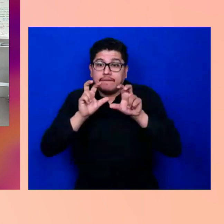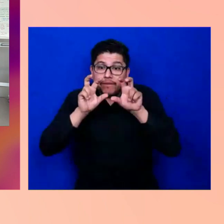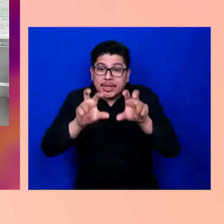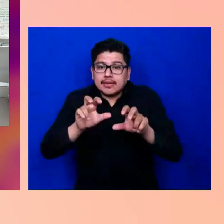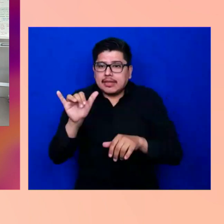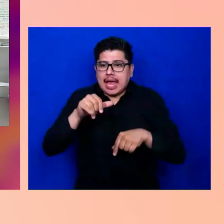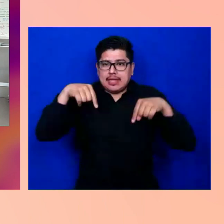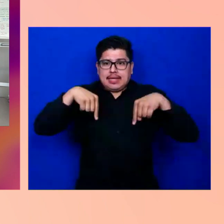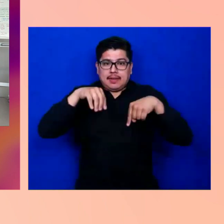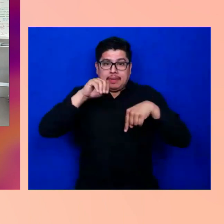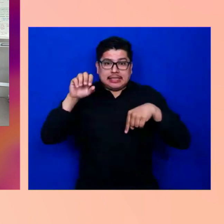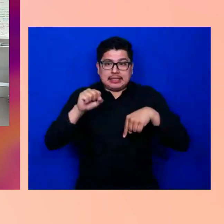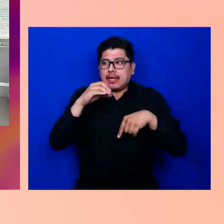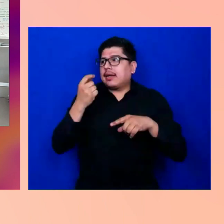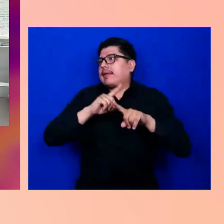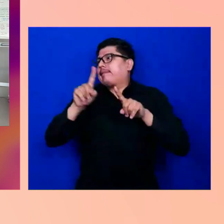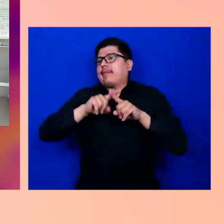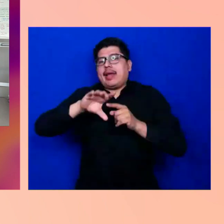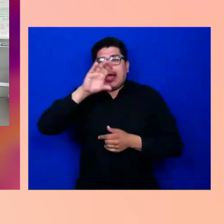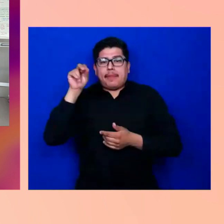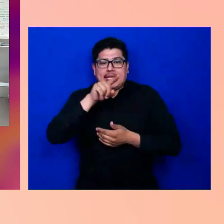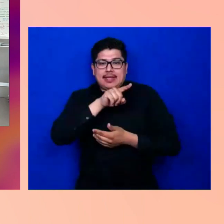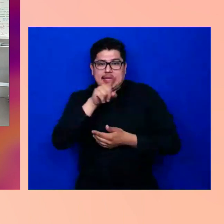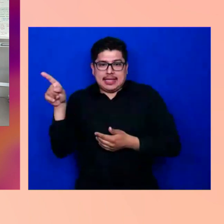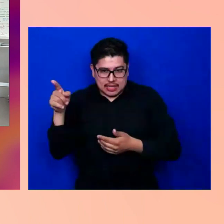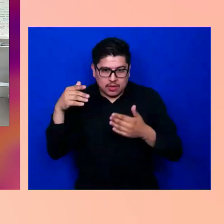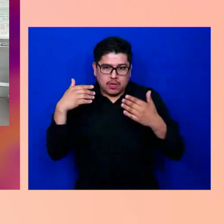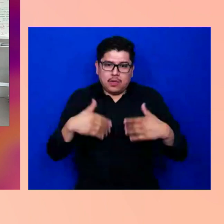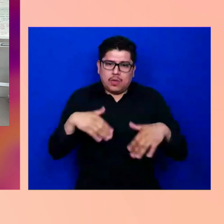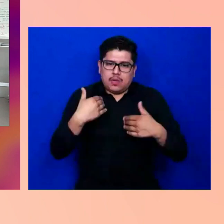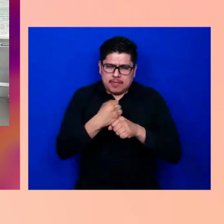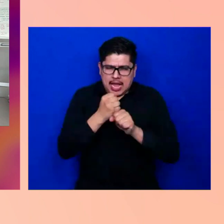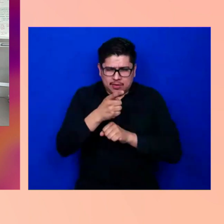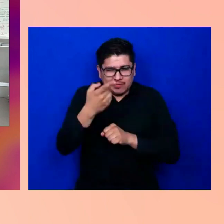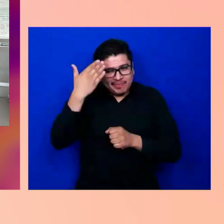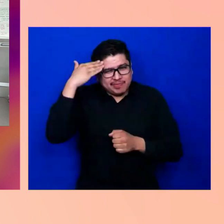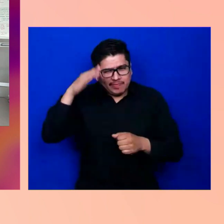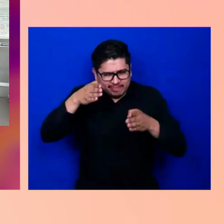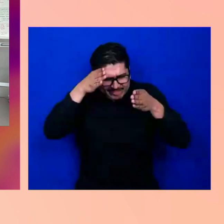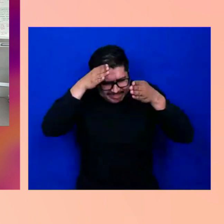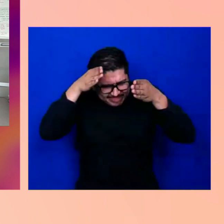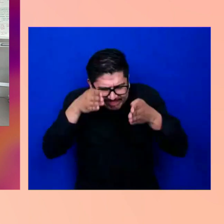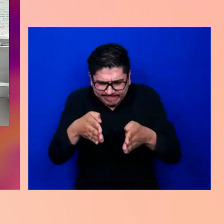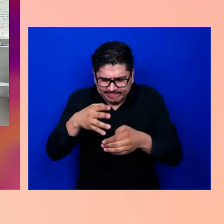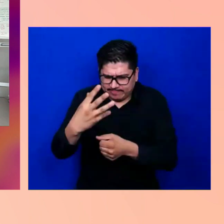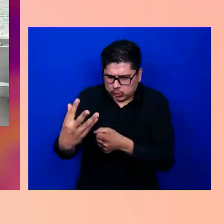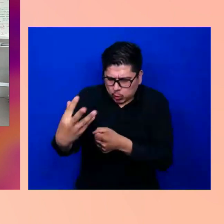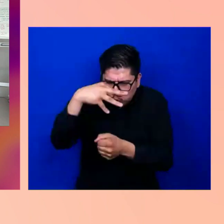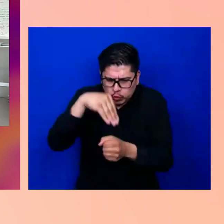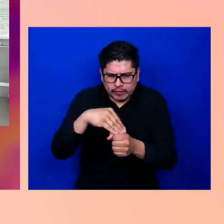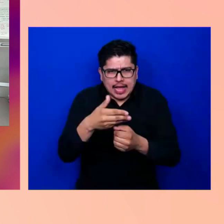making and focusing on inclusive hiring practices. My hope is that someday we will no longer